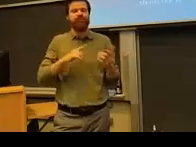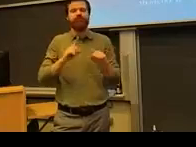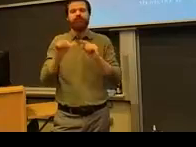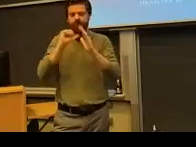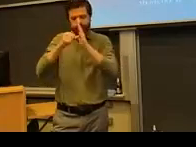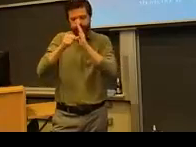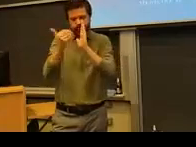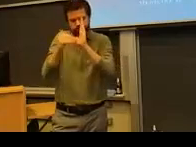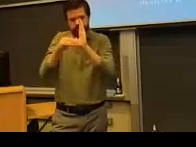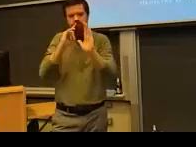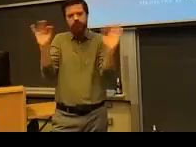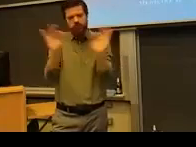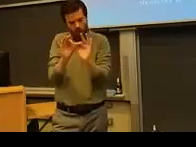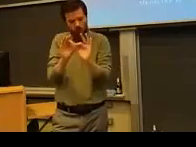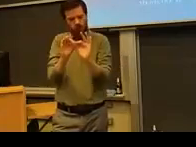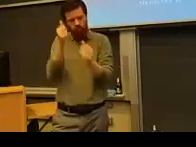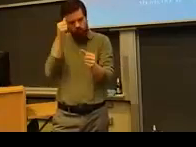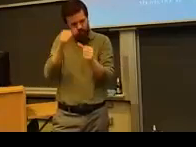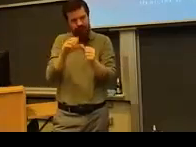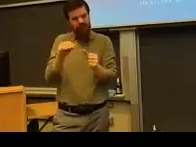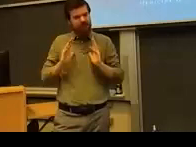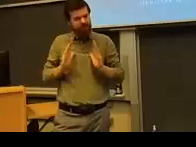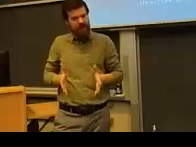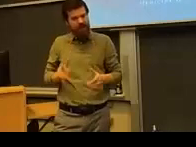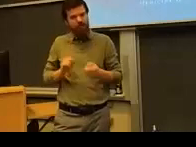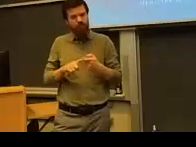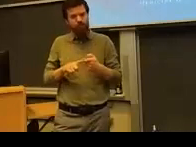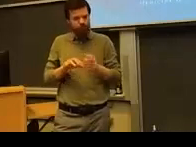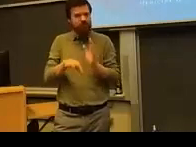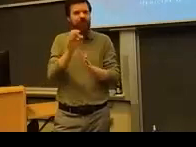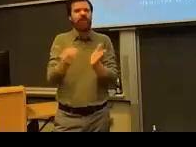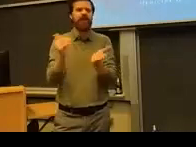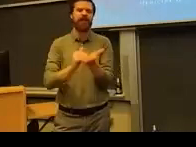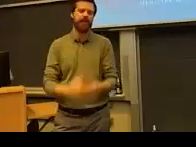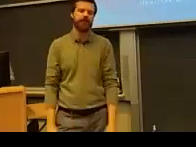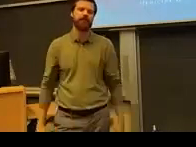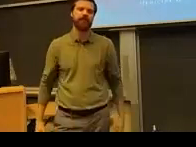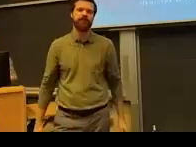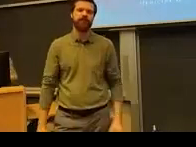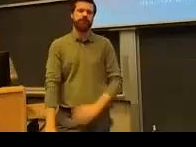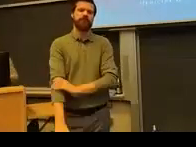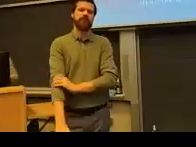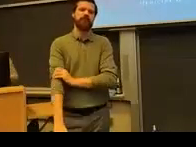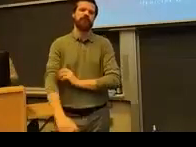things are very important and it's okay to try to discover these things um emotionally and in